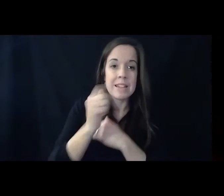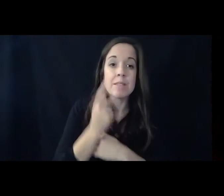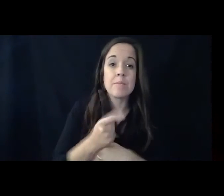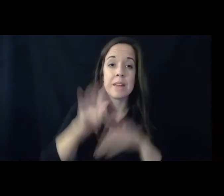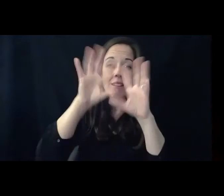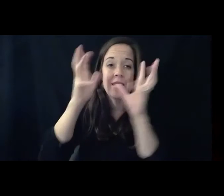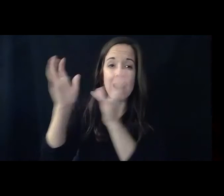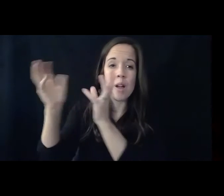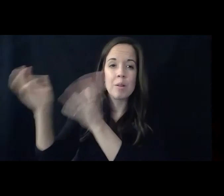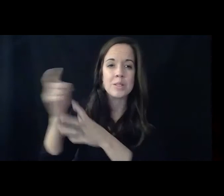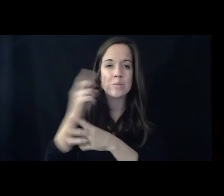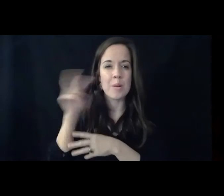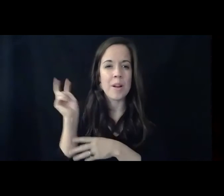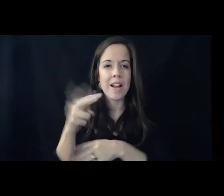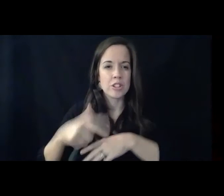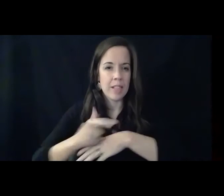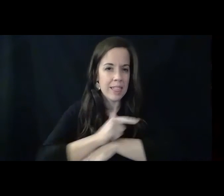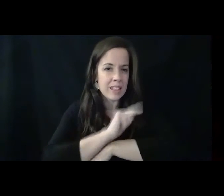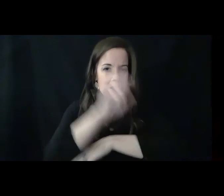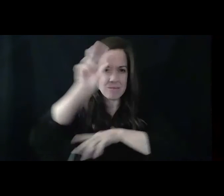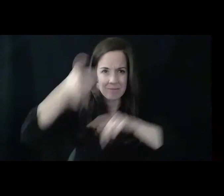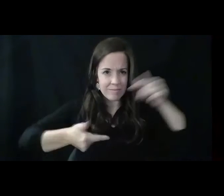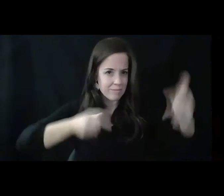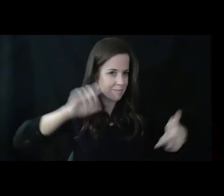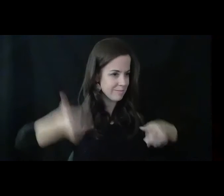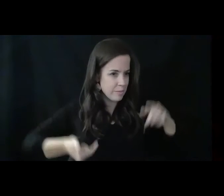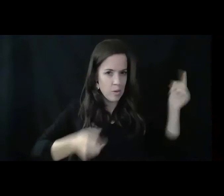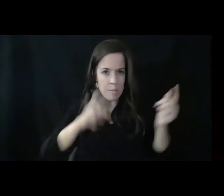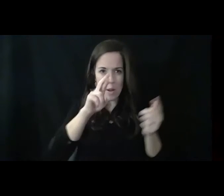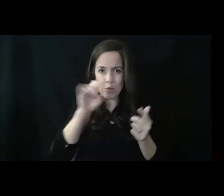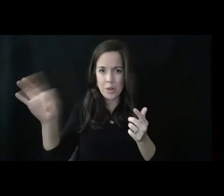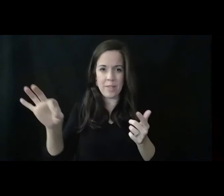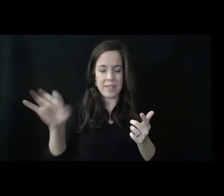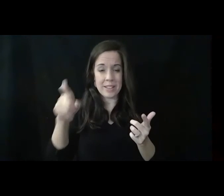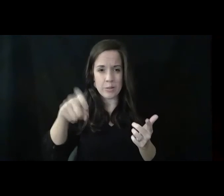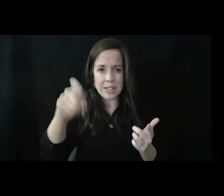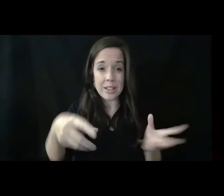in sudden showers from our roof, as if we needed further evidence we two